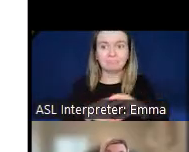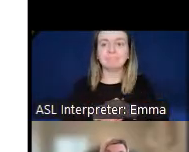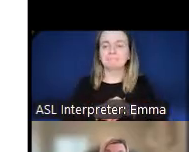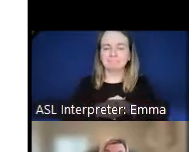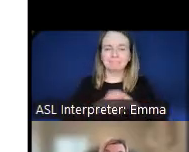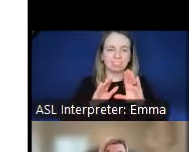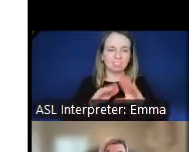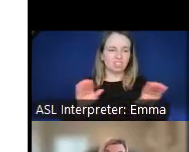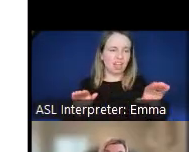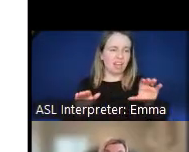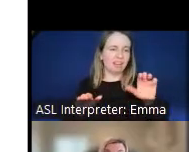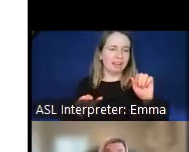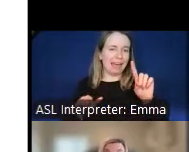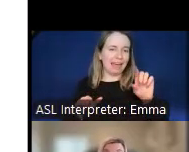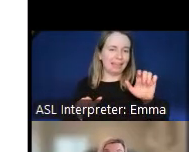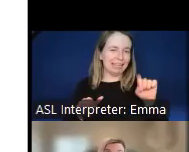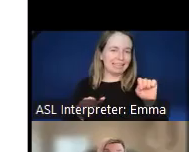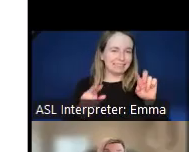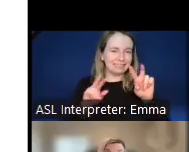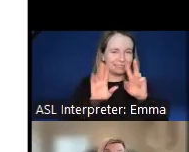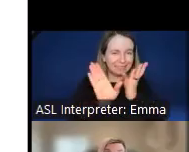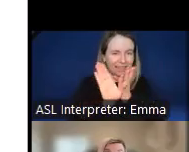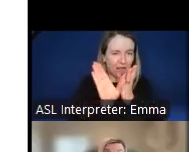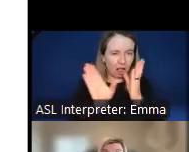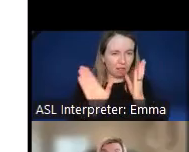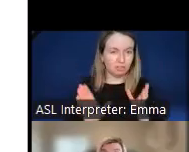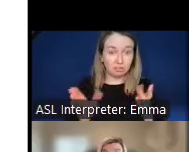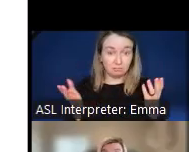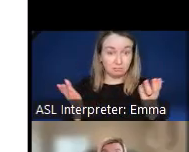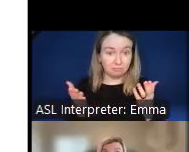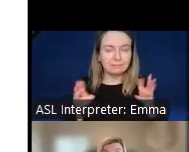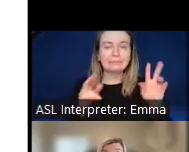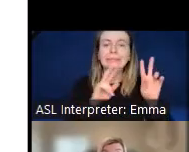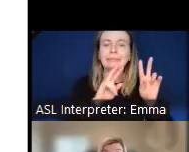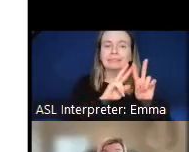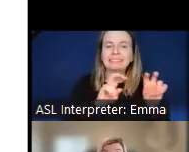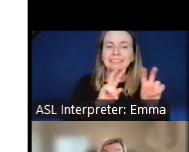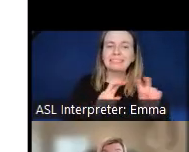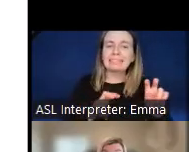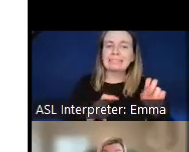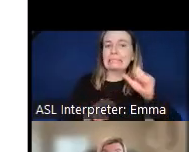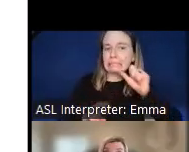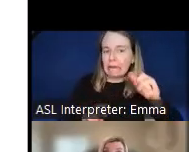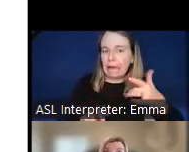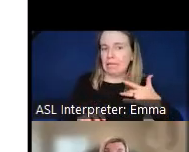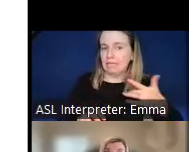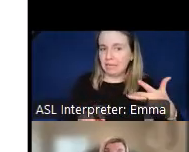adolescent psychologist is to assess atypical development. But